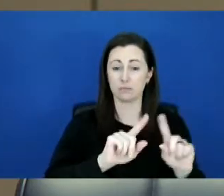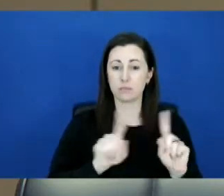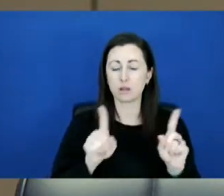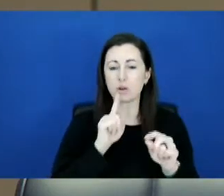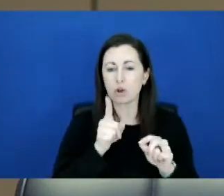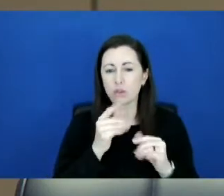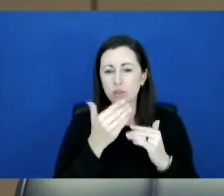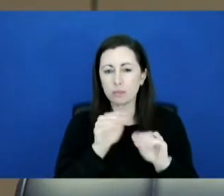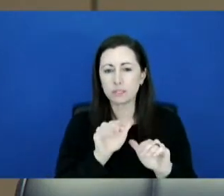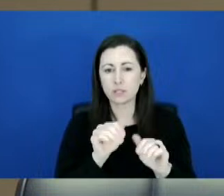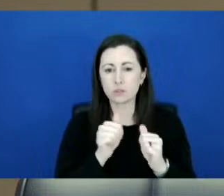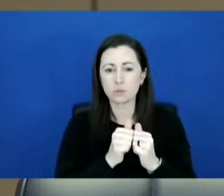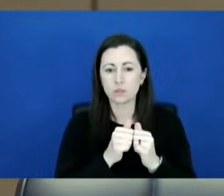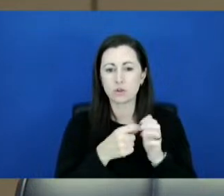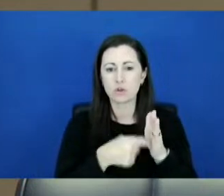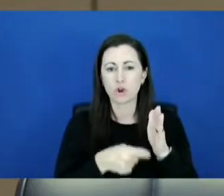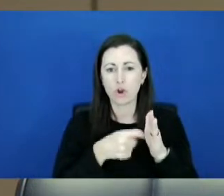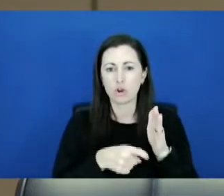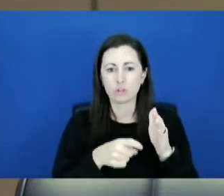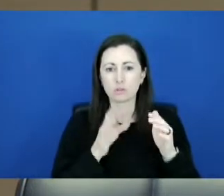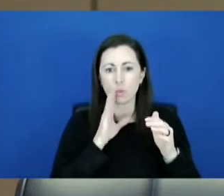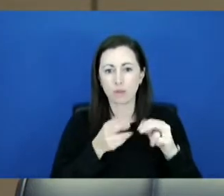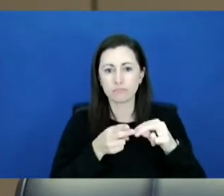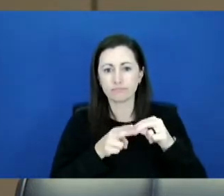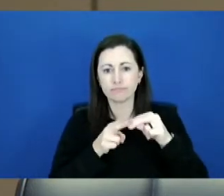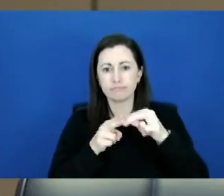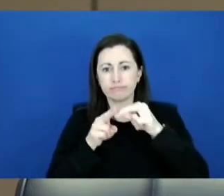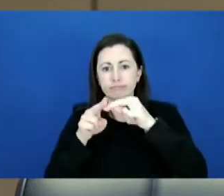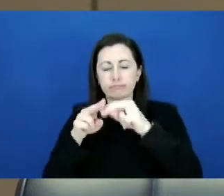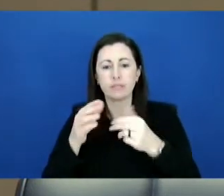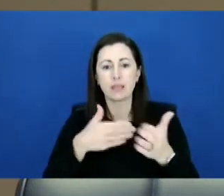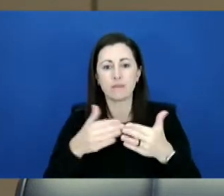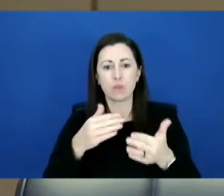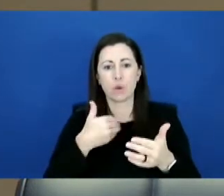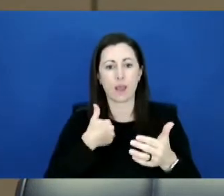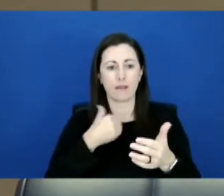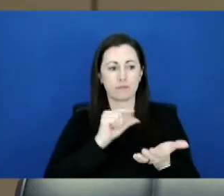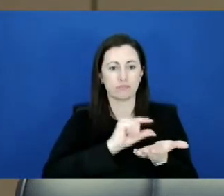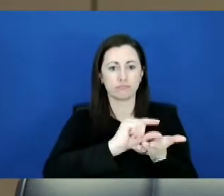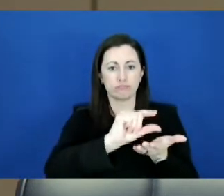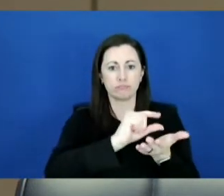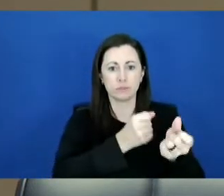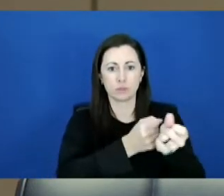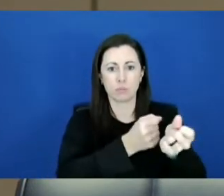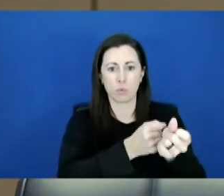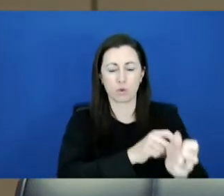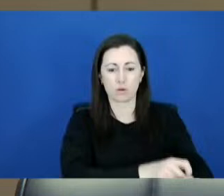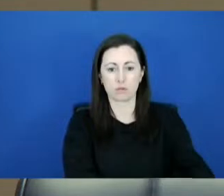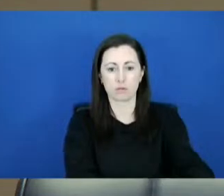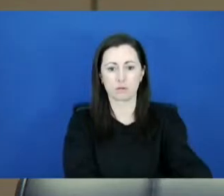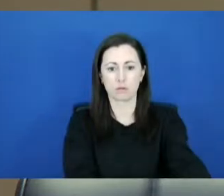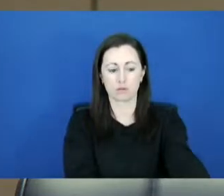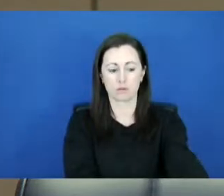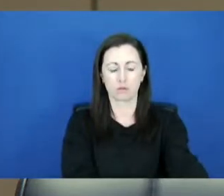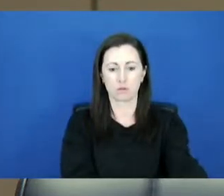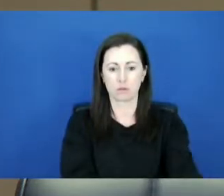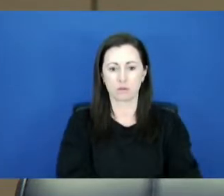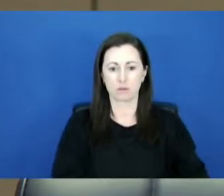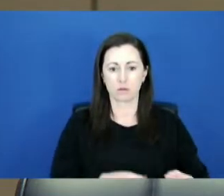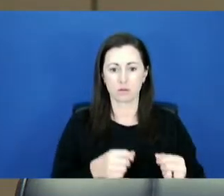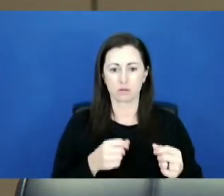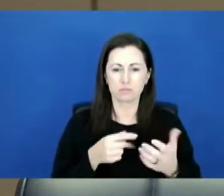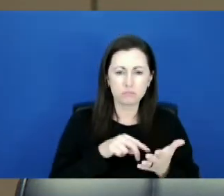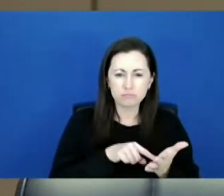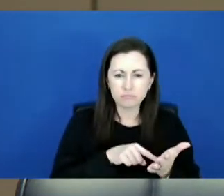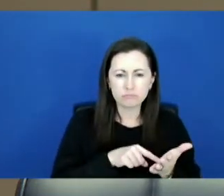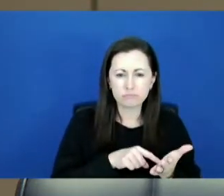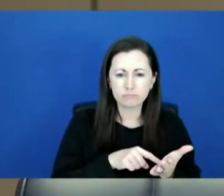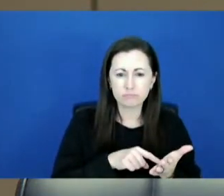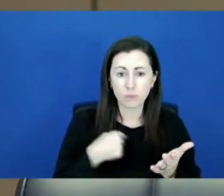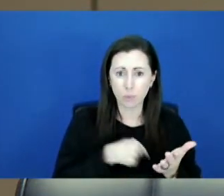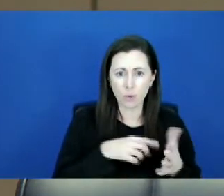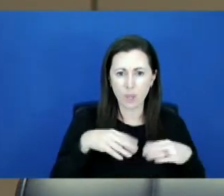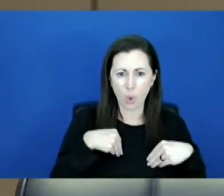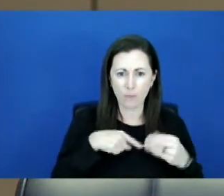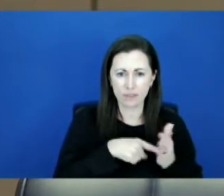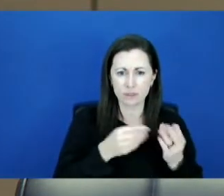ARE THERE LIMITATIONS WITH COSTS